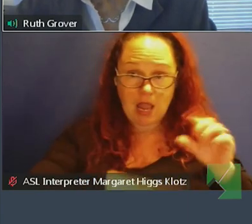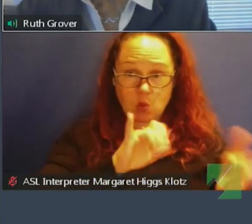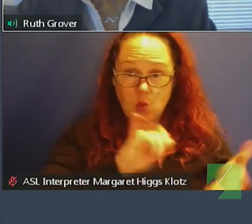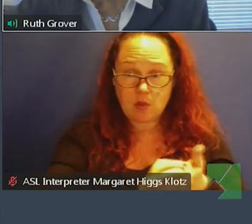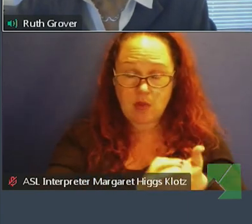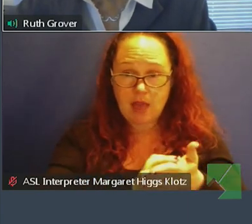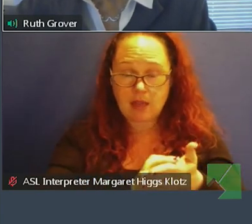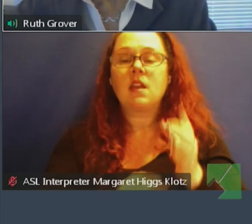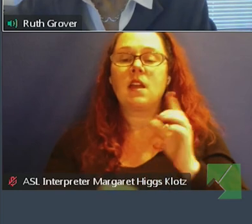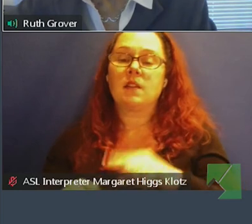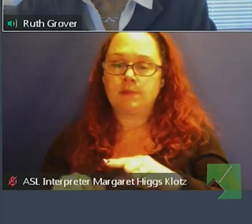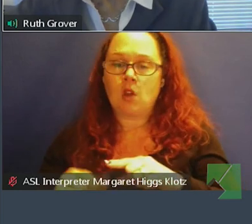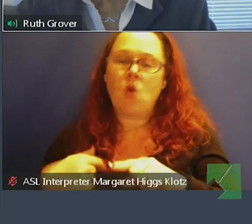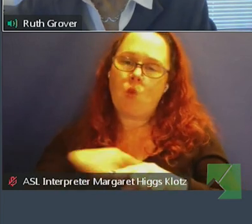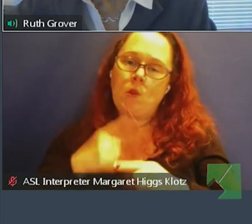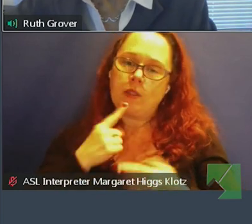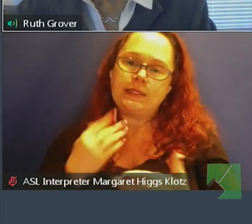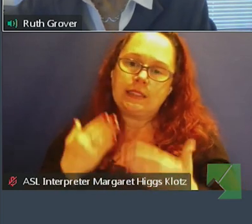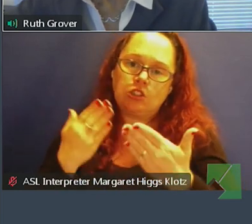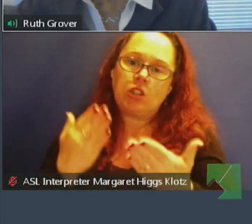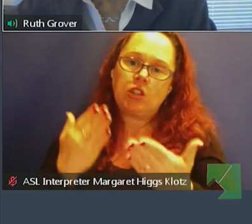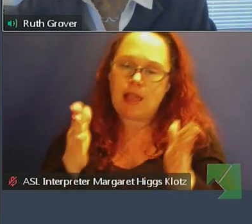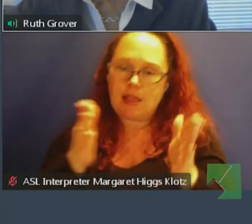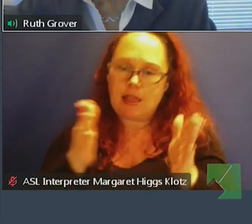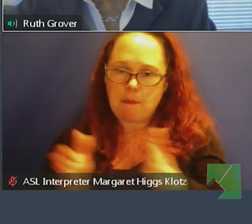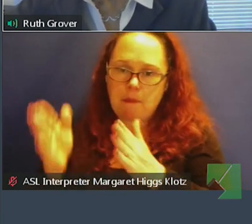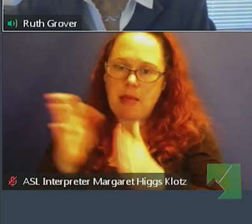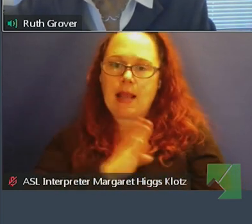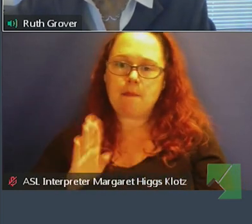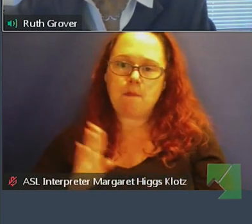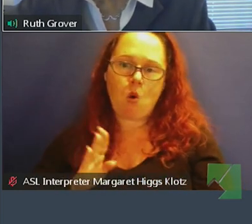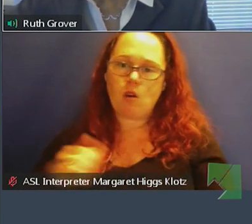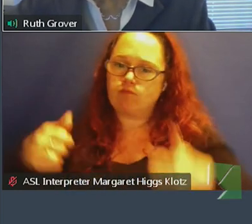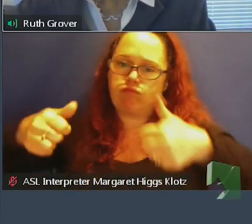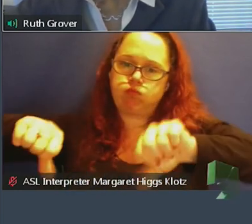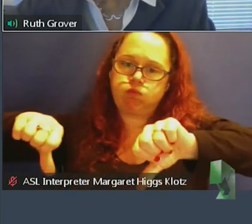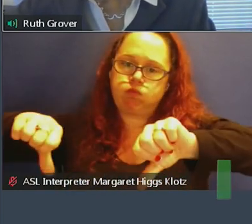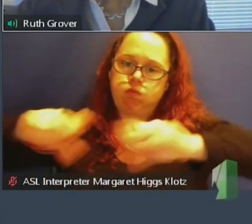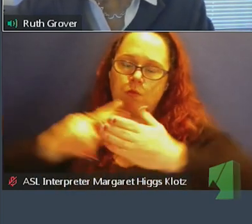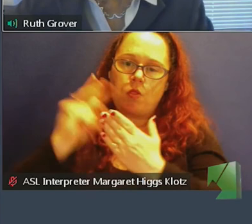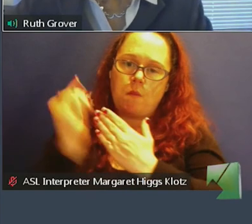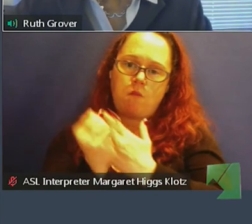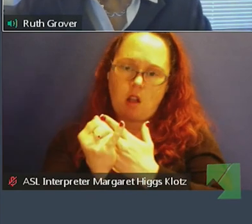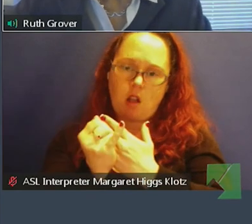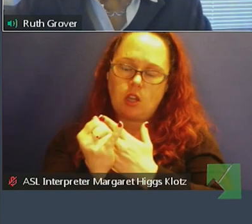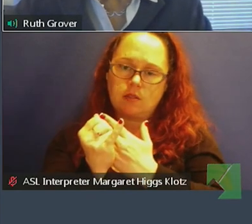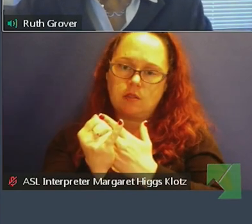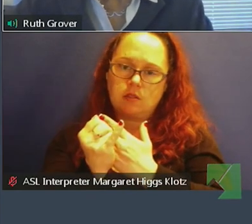today? We would suggest that the planning board recommend this approval of the project to the council.